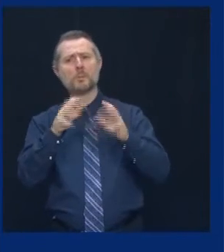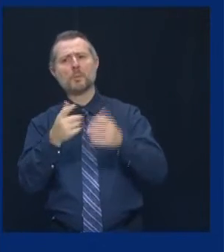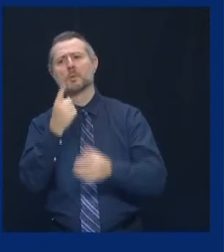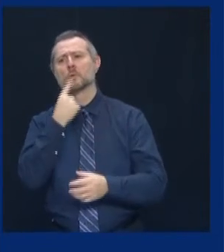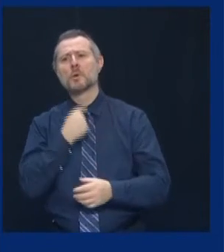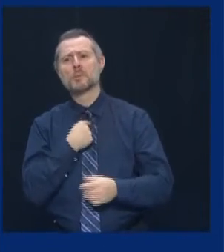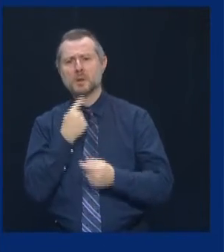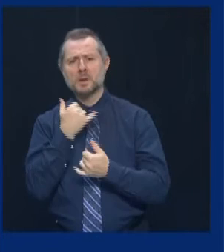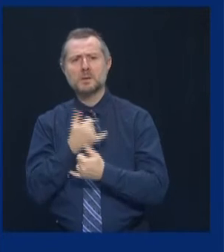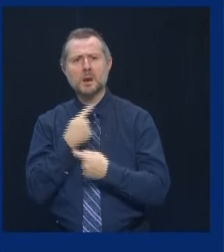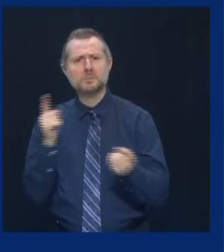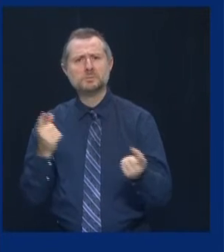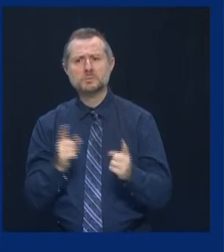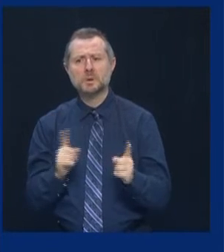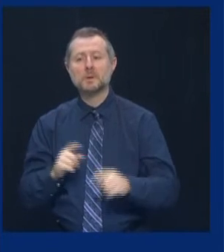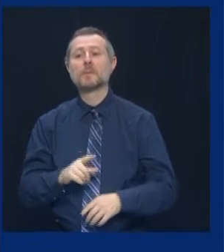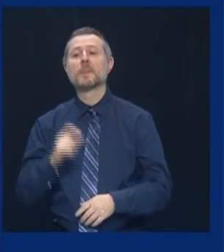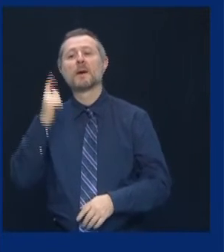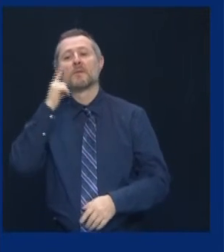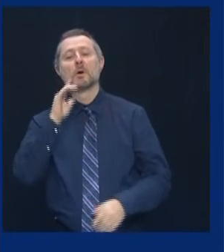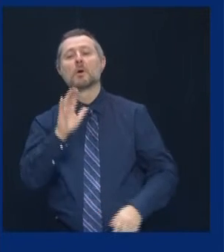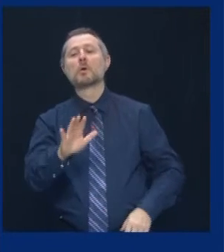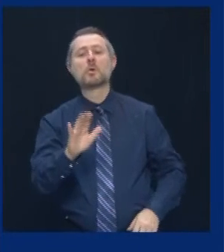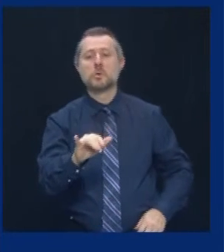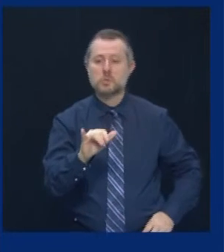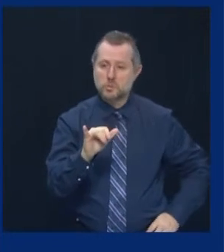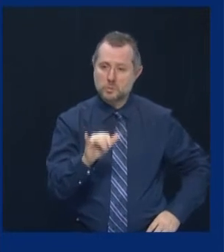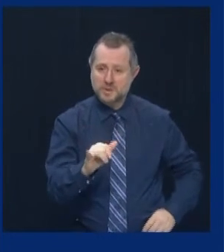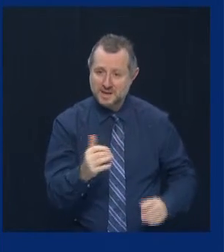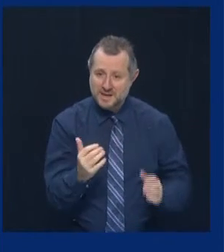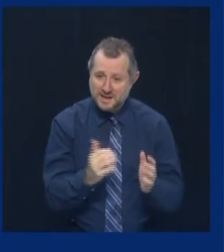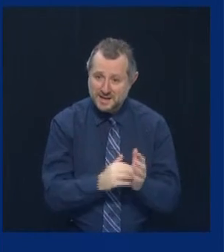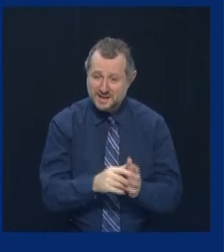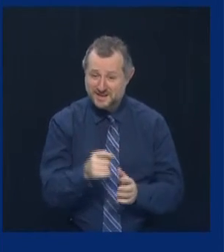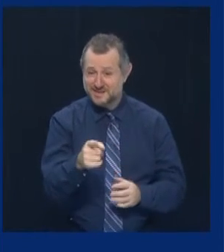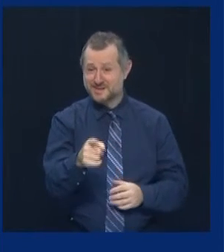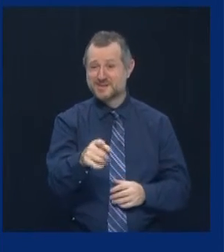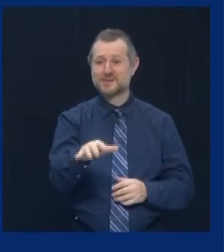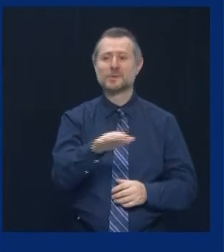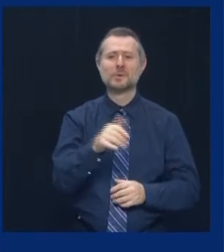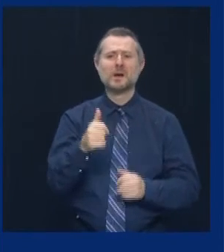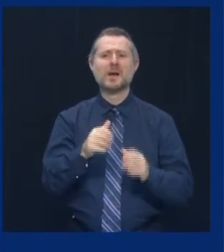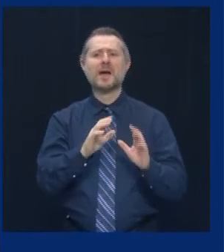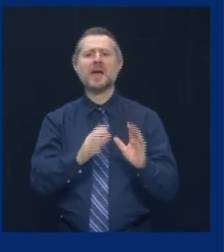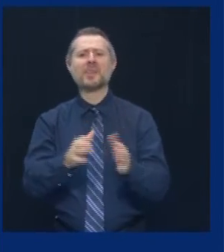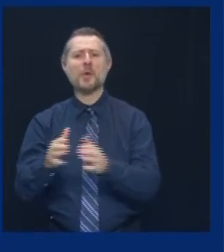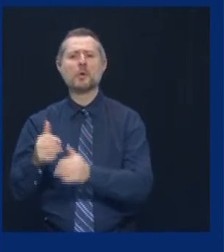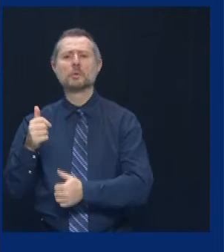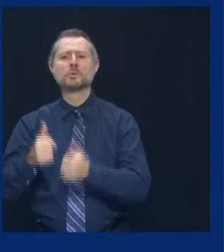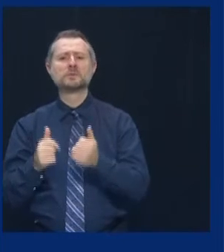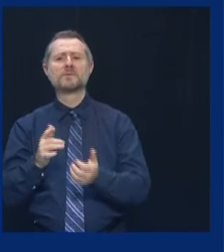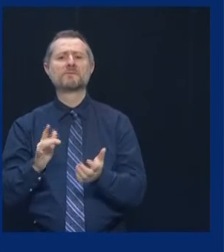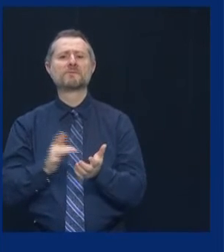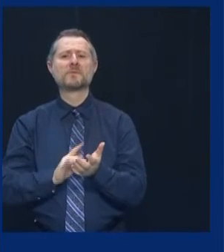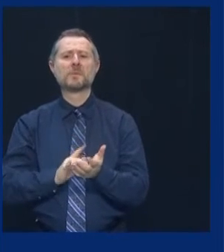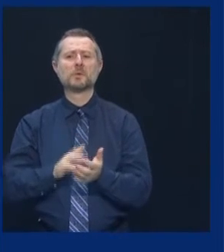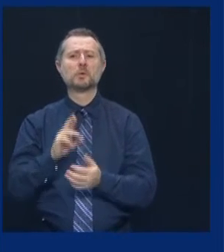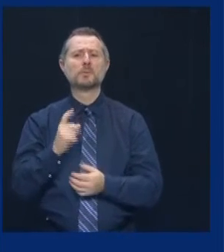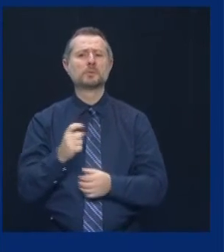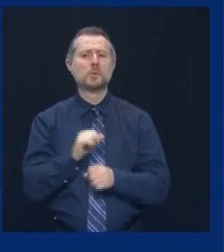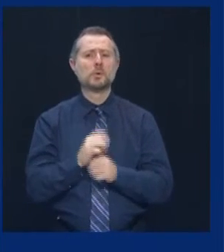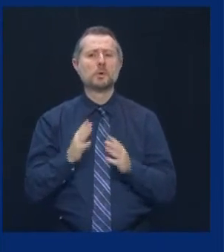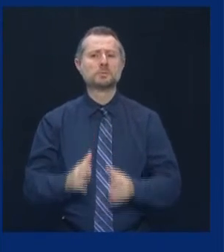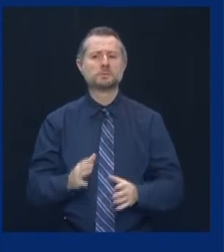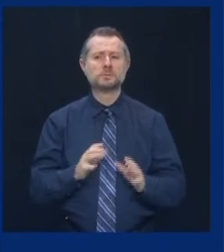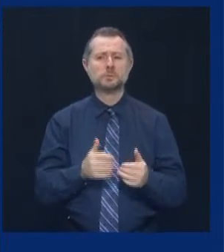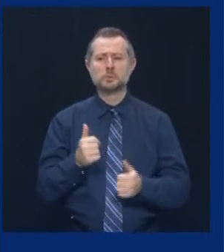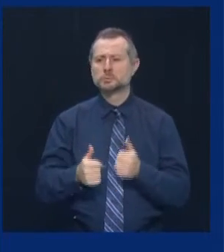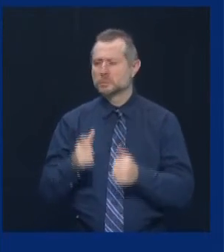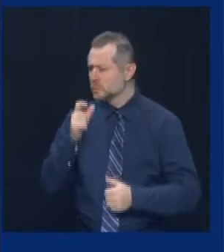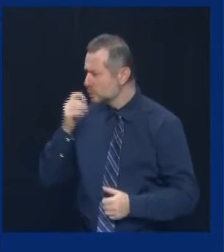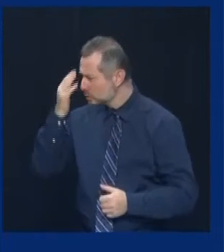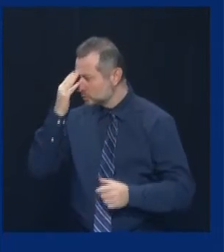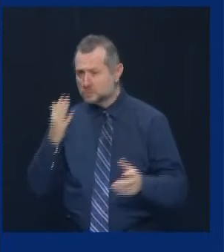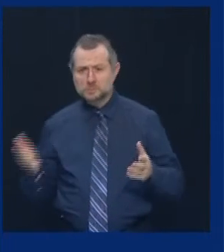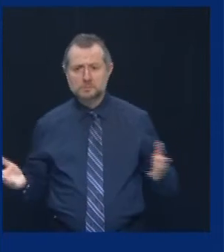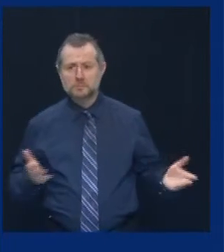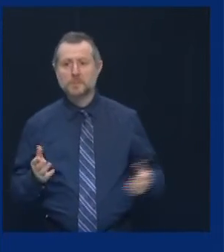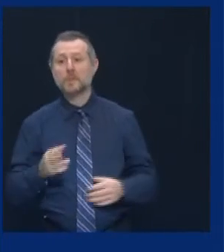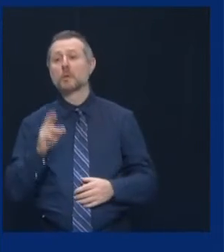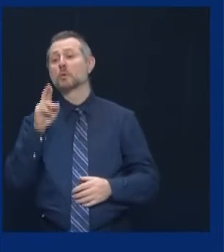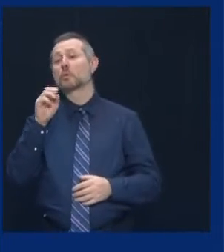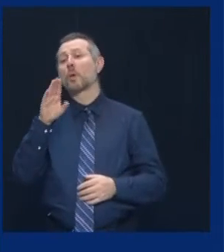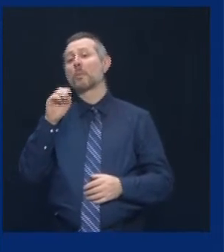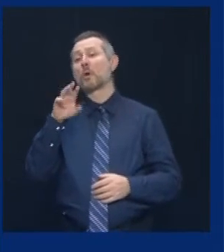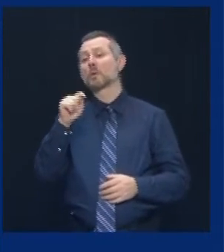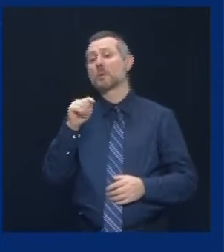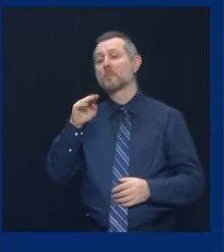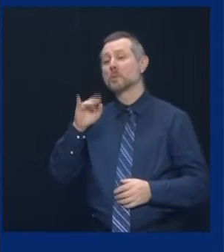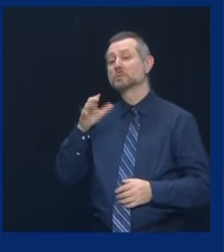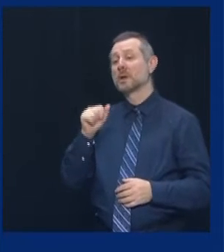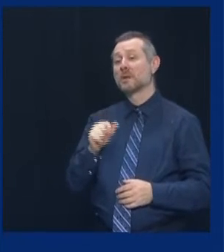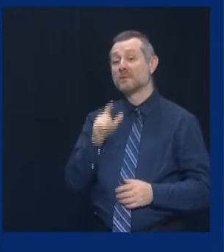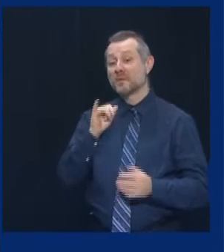WOULD NOT BE VACCINATED.